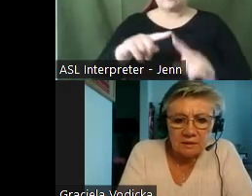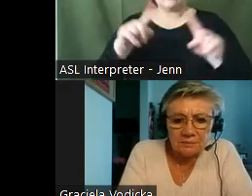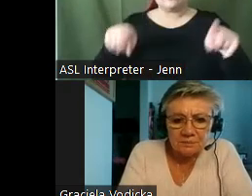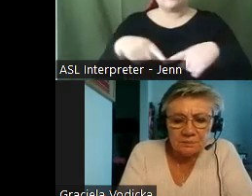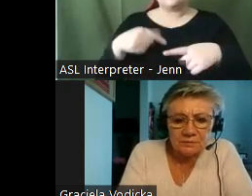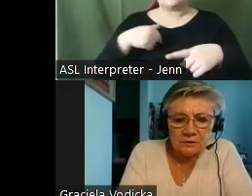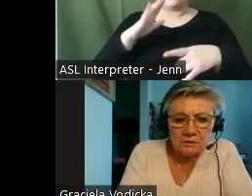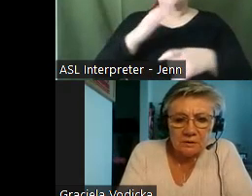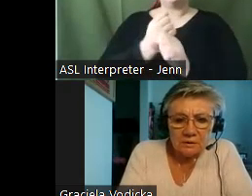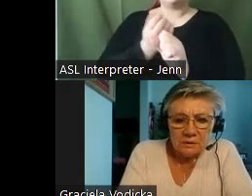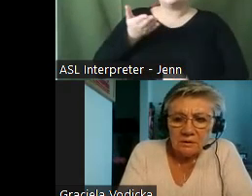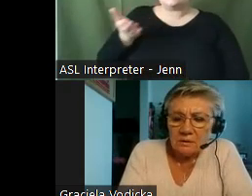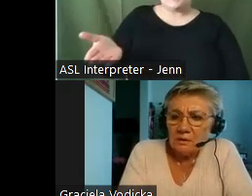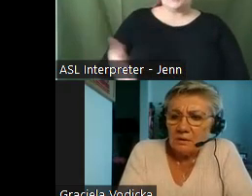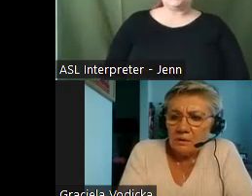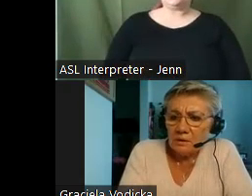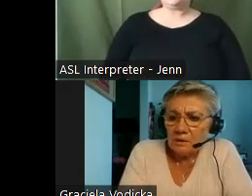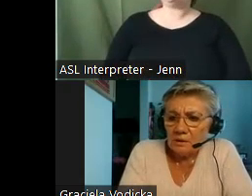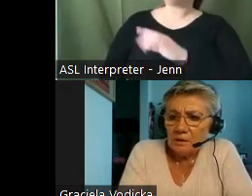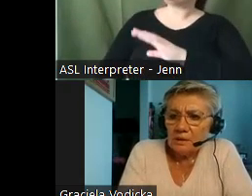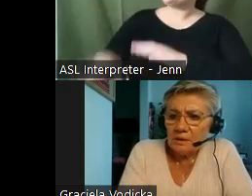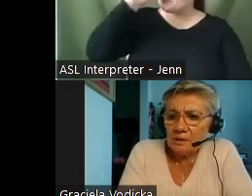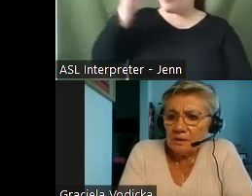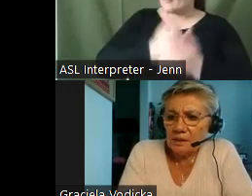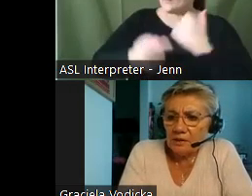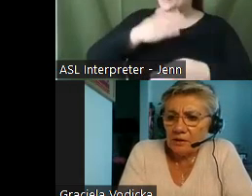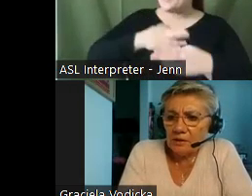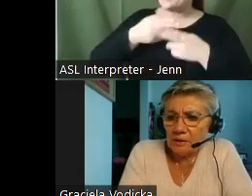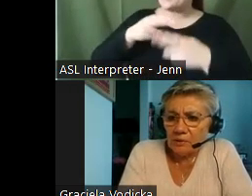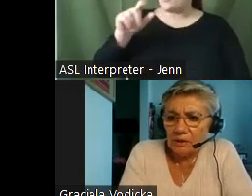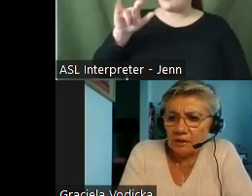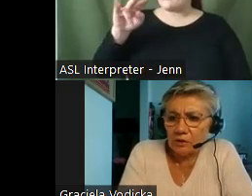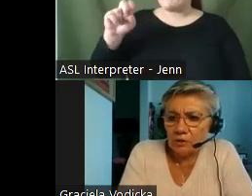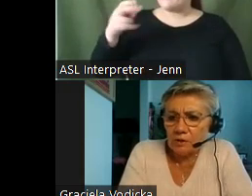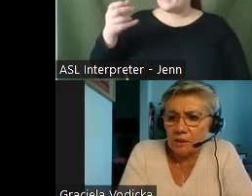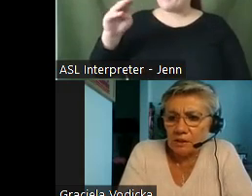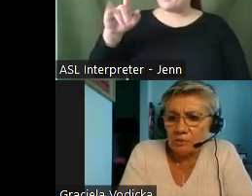Hi everybody, my name is Olive Henline, I am the new Outreach Coordinator with the Address